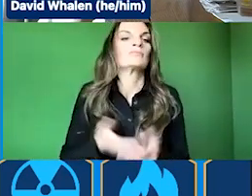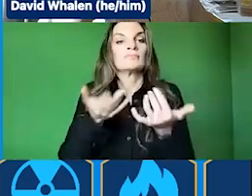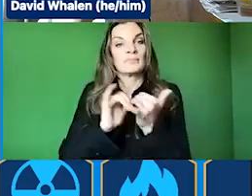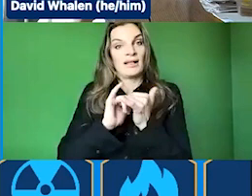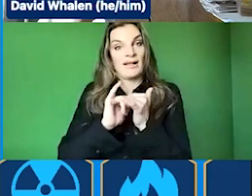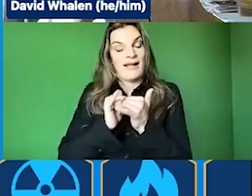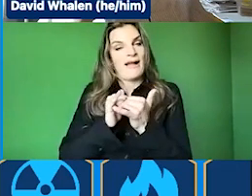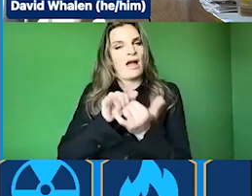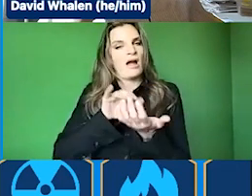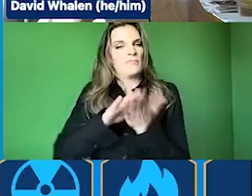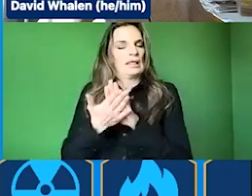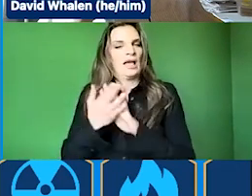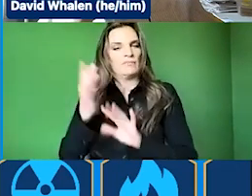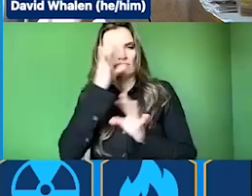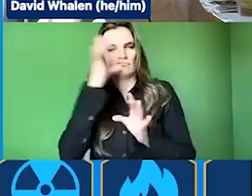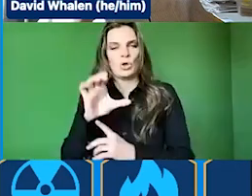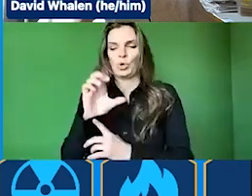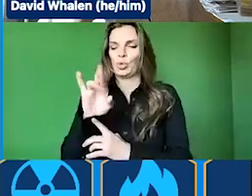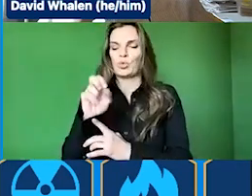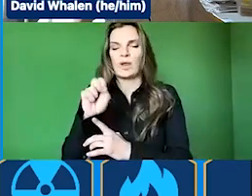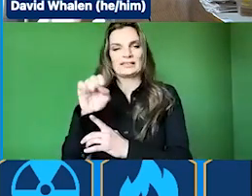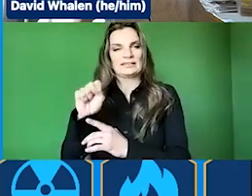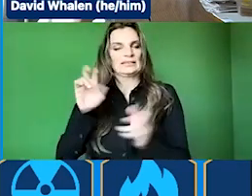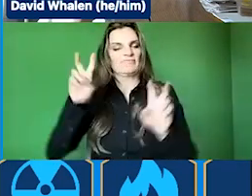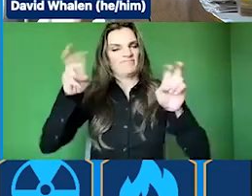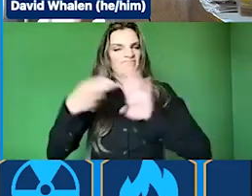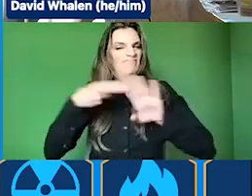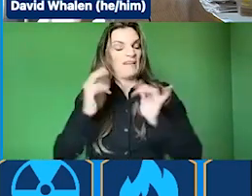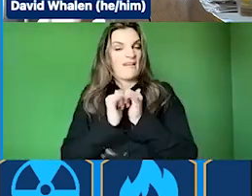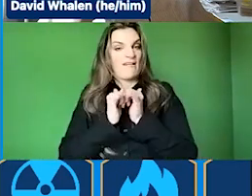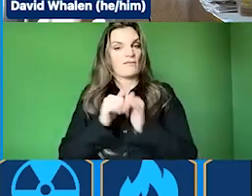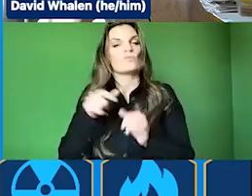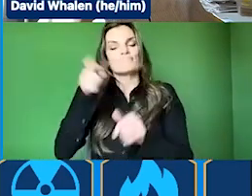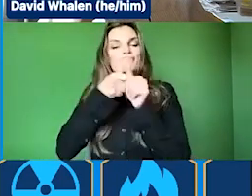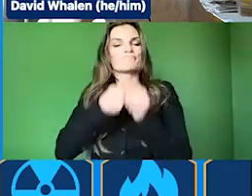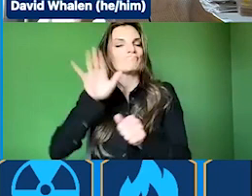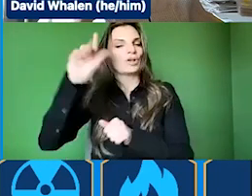into crisis standards of care. There is a whole process that needs to be followed.